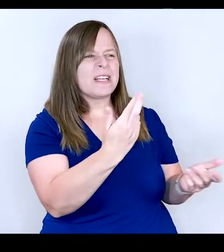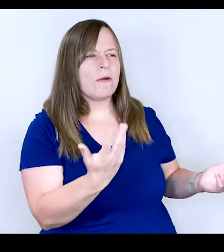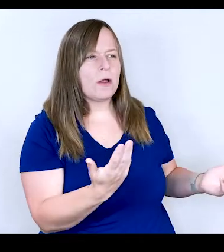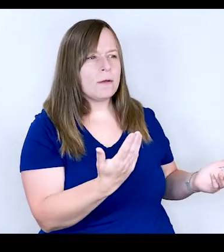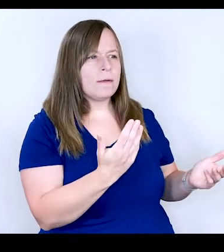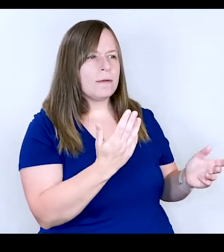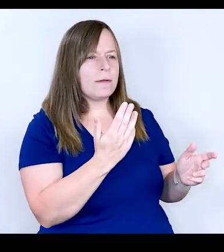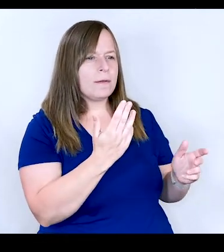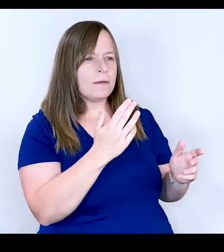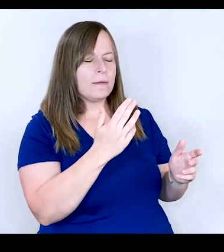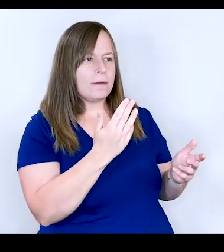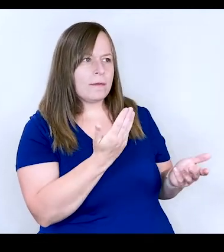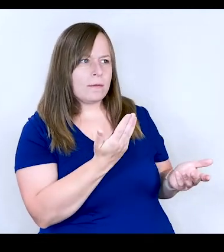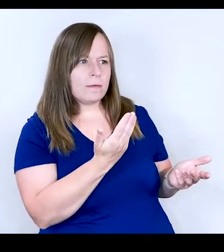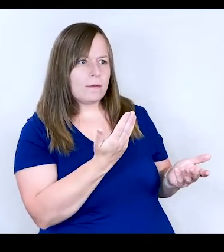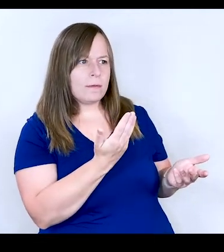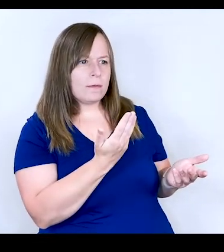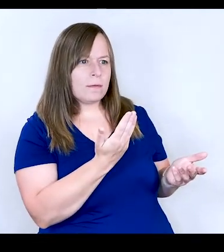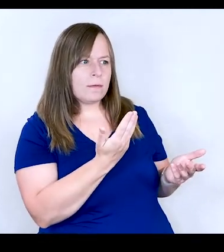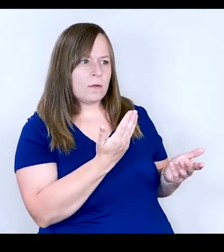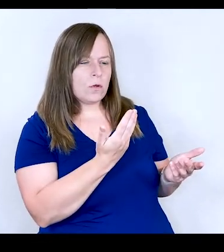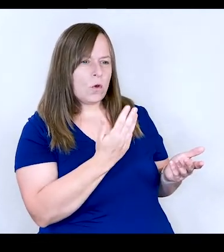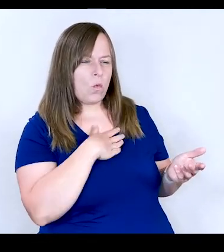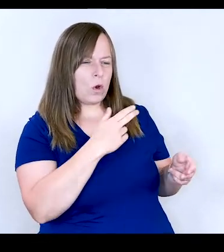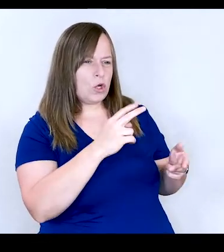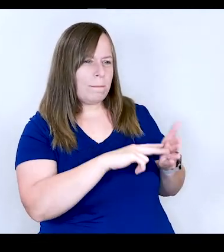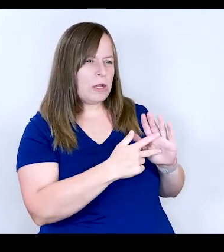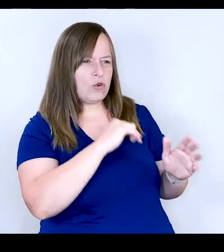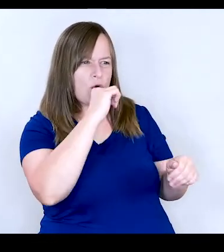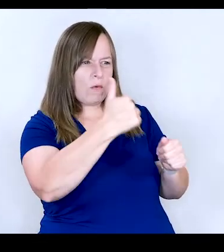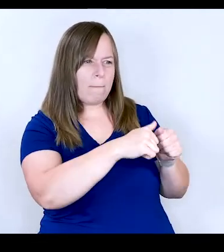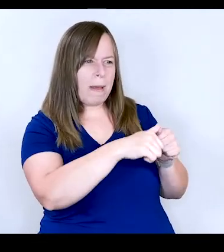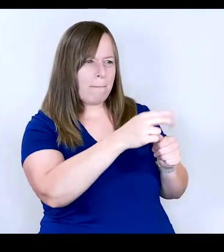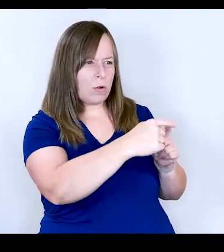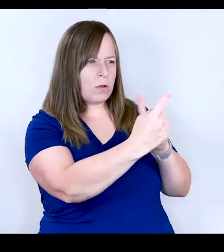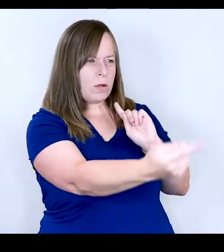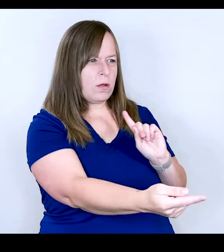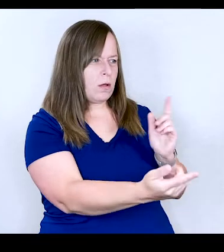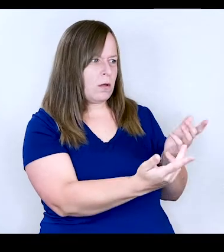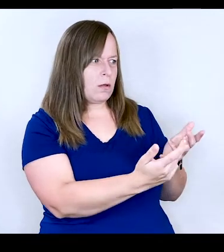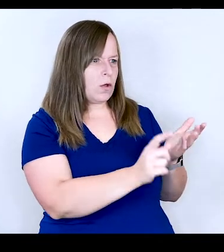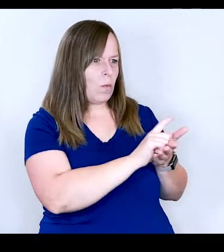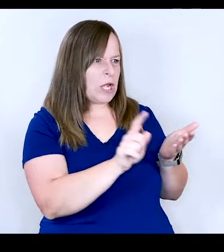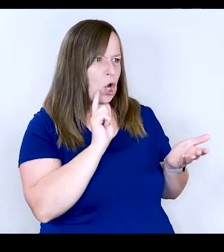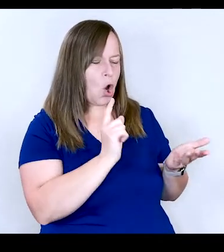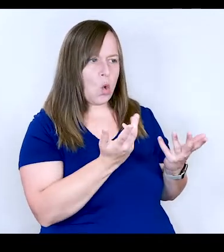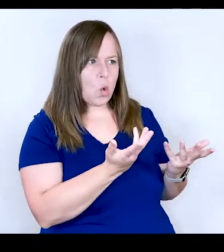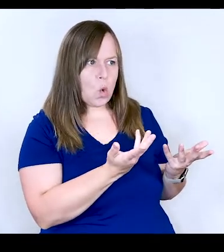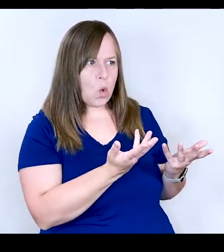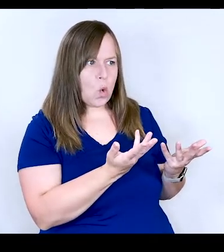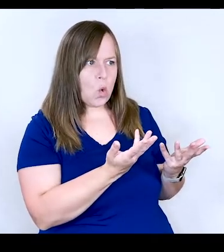this shouldn't seem too much. "What do you mean you don't remember the name of someone you sat across from at a cocktail hour a week ago?" "What do you mean you